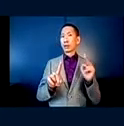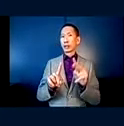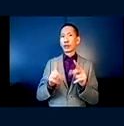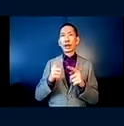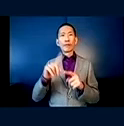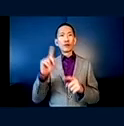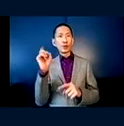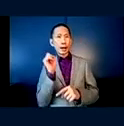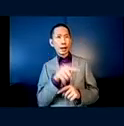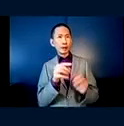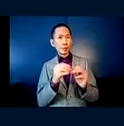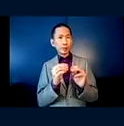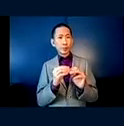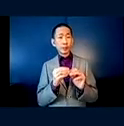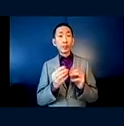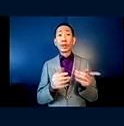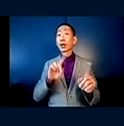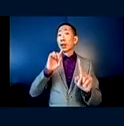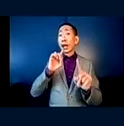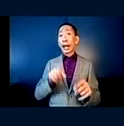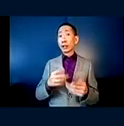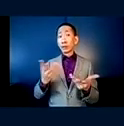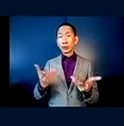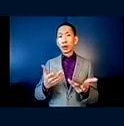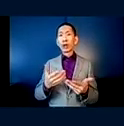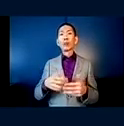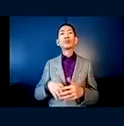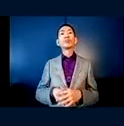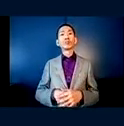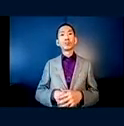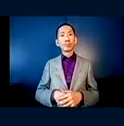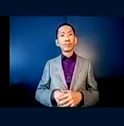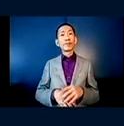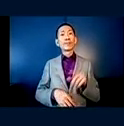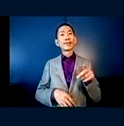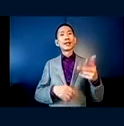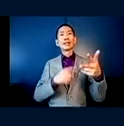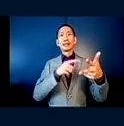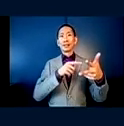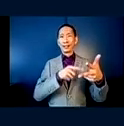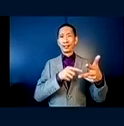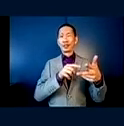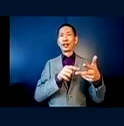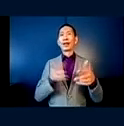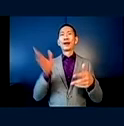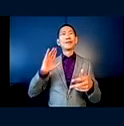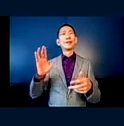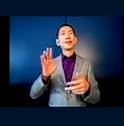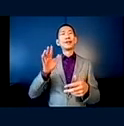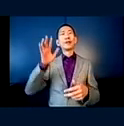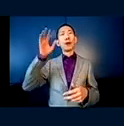INSIDER INTERPRETATION YOU WOULD HAVE TO ASK THEM. WHAT THEY MIGHT SAY IS, WELL,